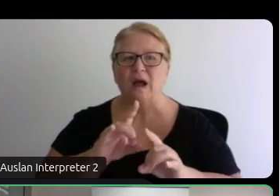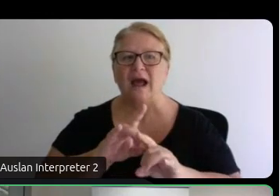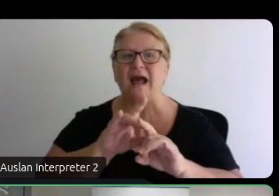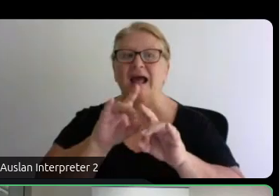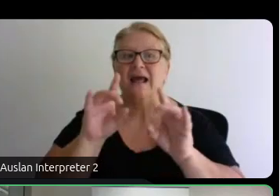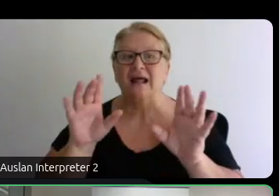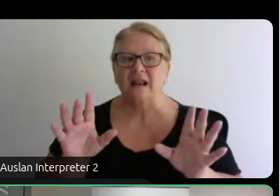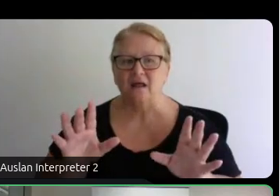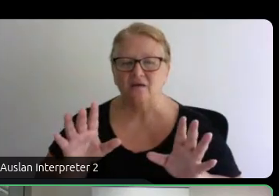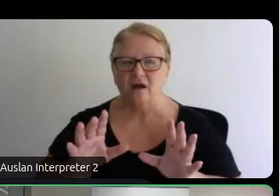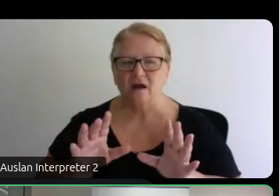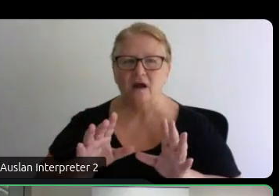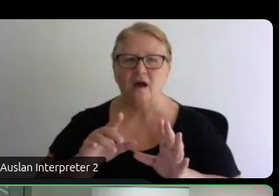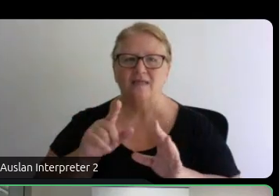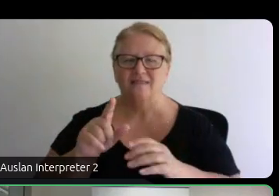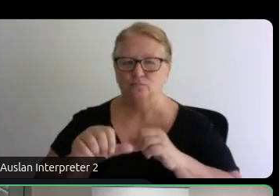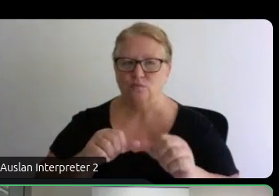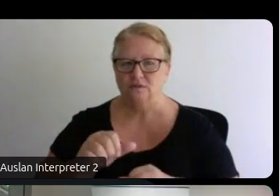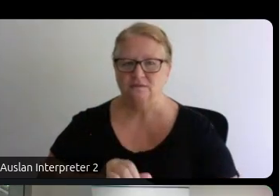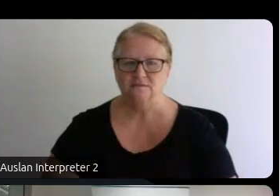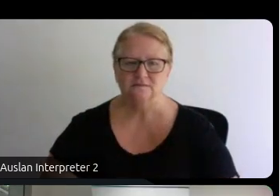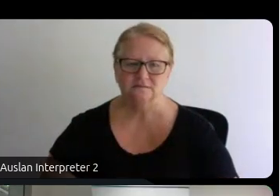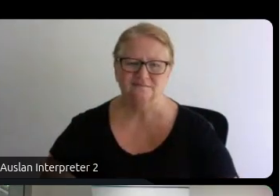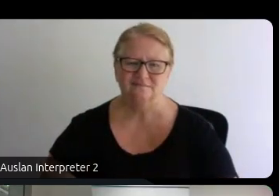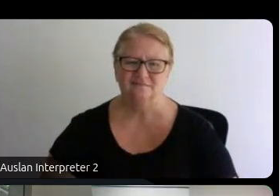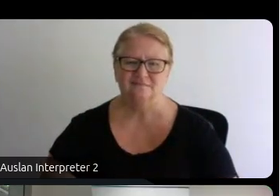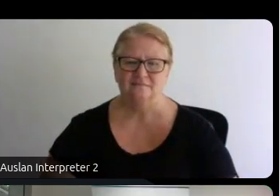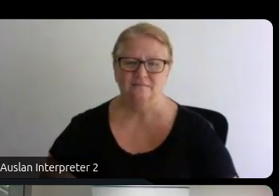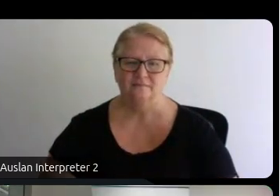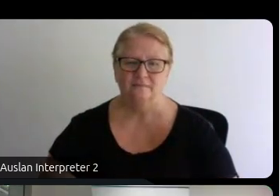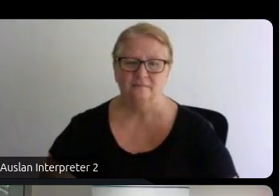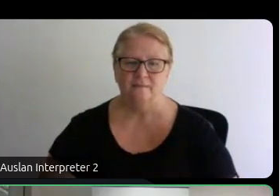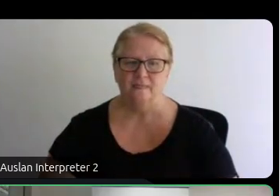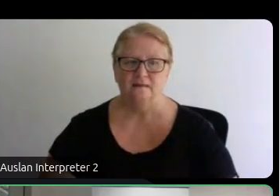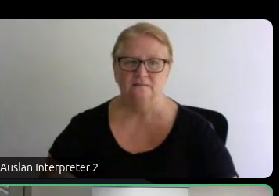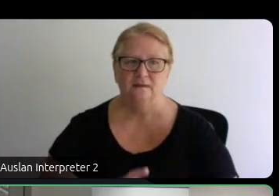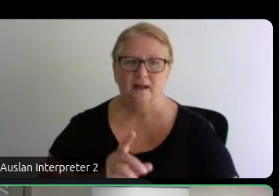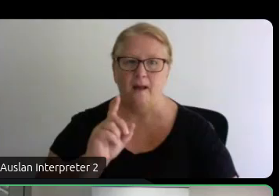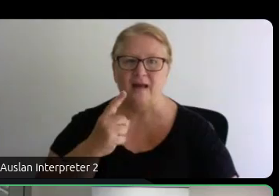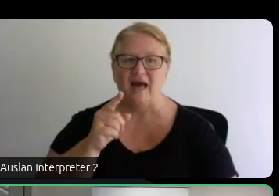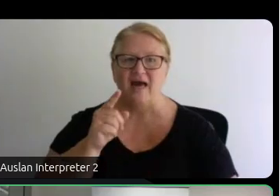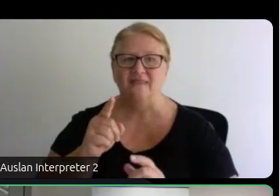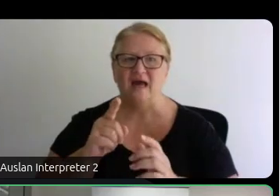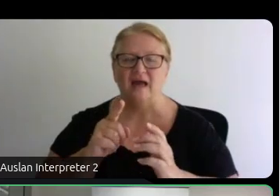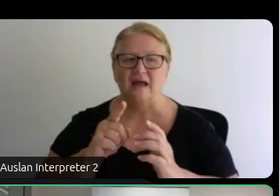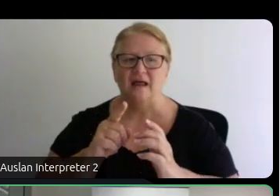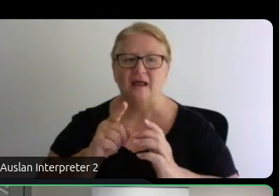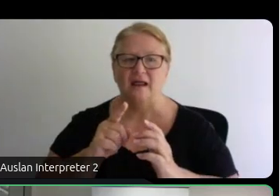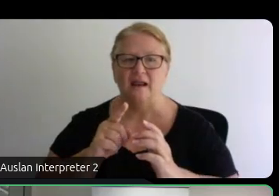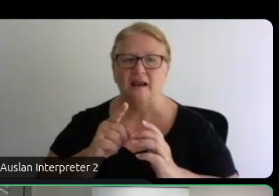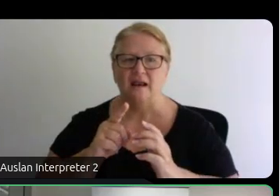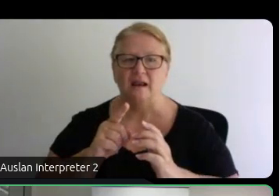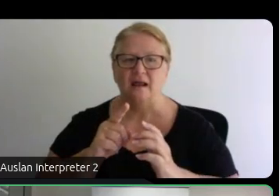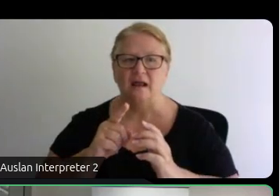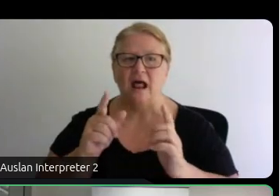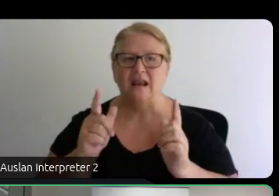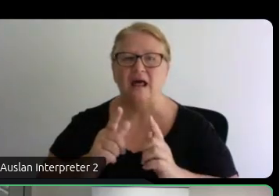can go through that process. Um but that is less of an issue in terms of this is really unclear